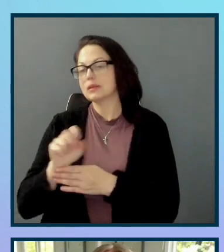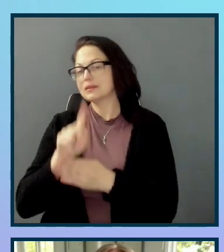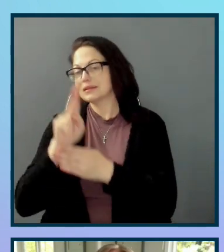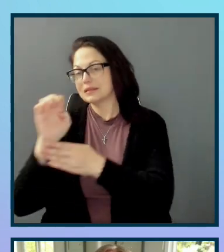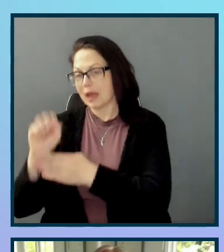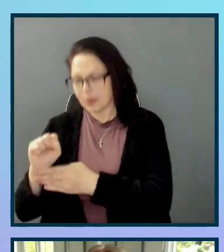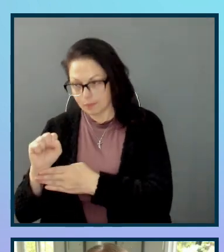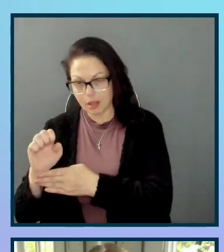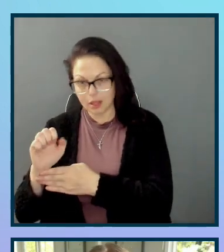like, we can do that.